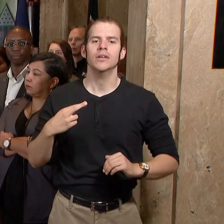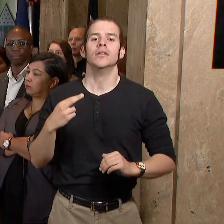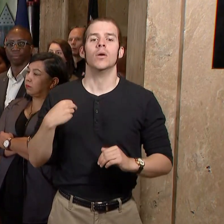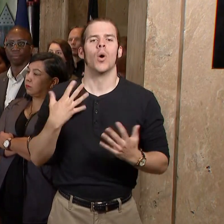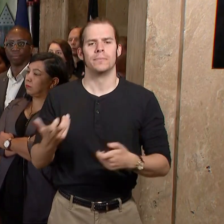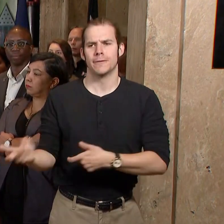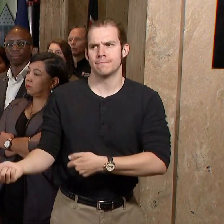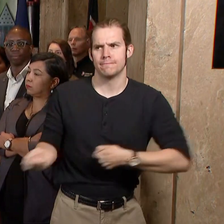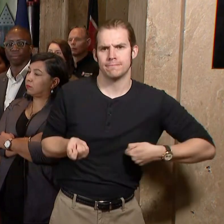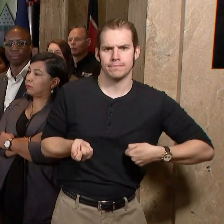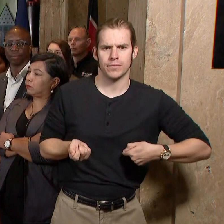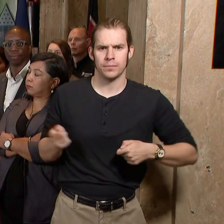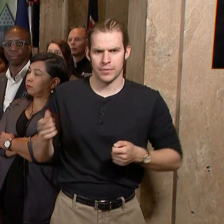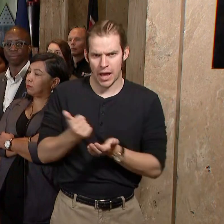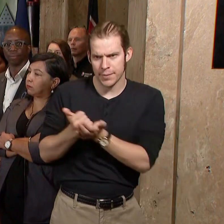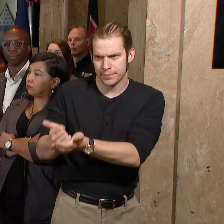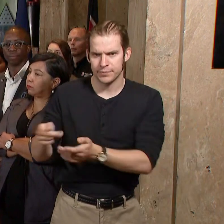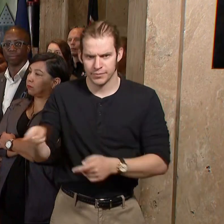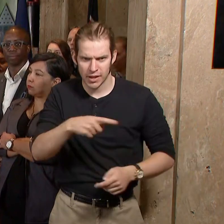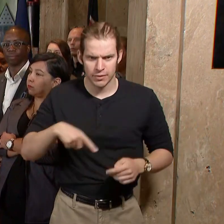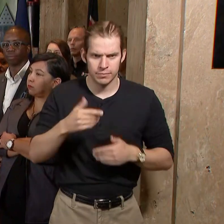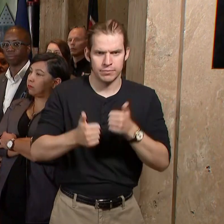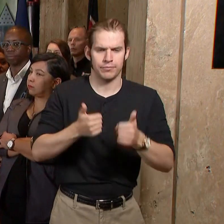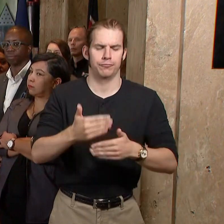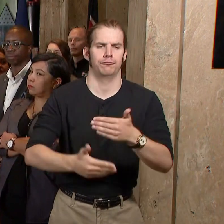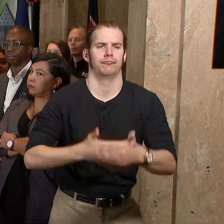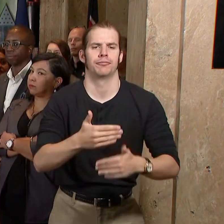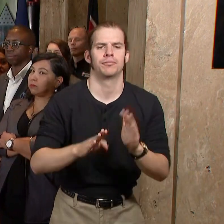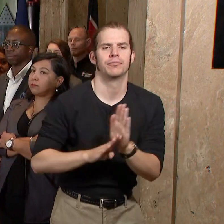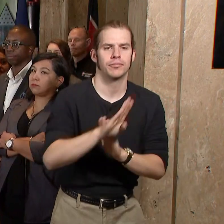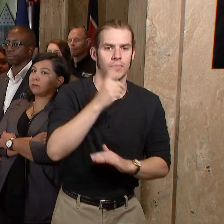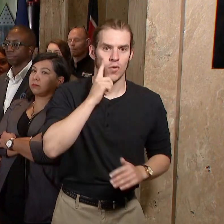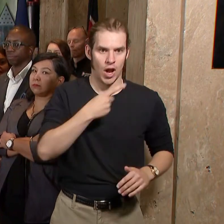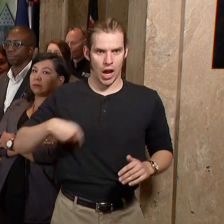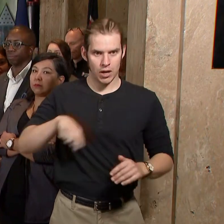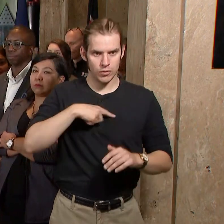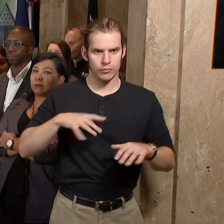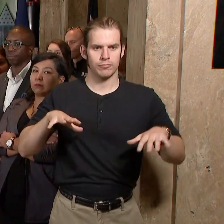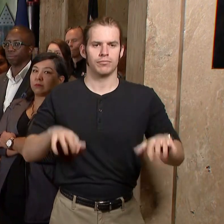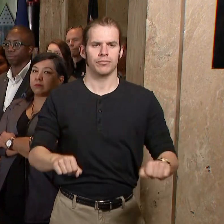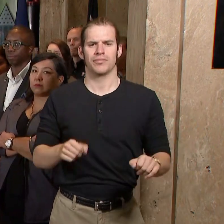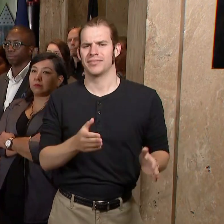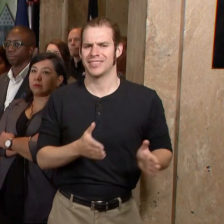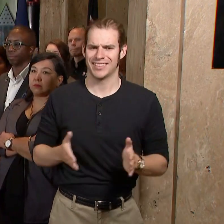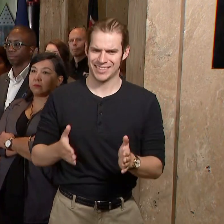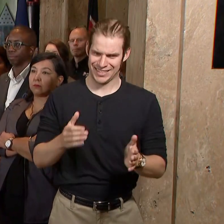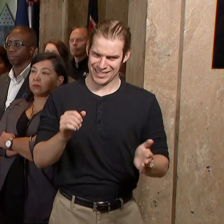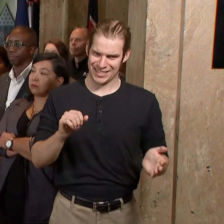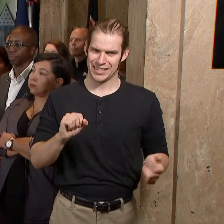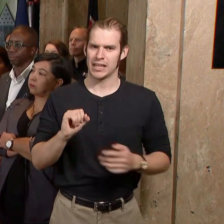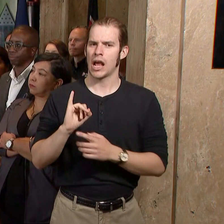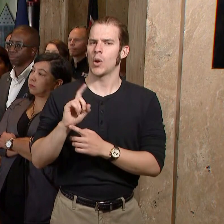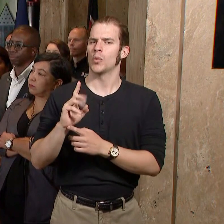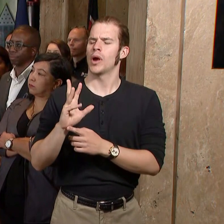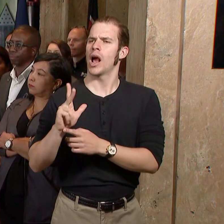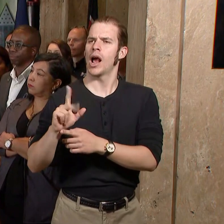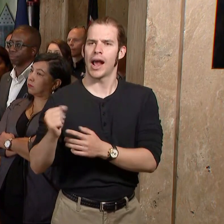back public sidewalks and spaces where all of the city has access. So that will be the dedicated focus, but we will not stop, obviously the work the city is doing around the rest of that continuum.